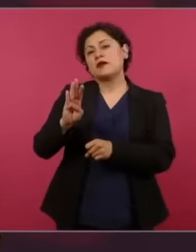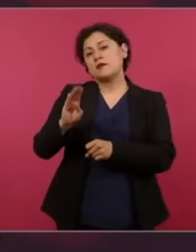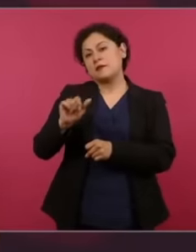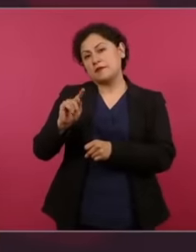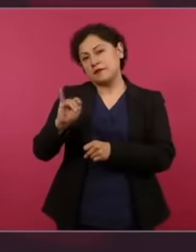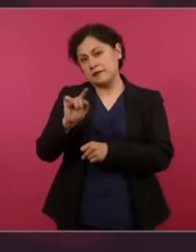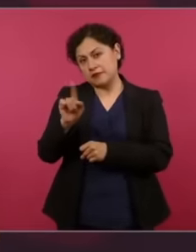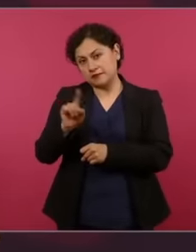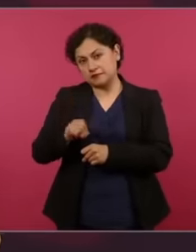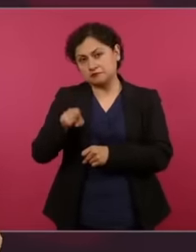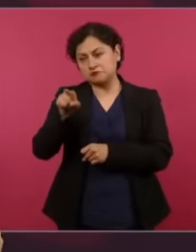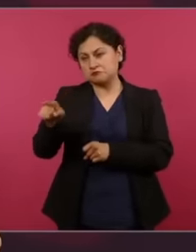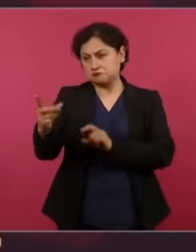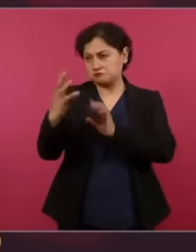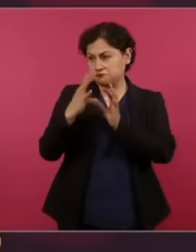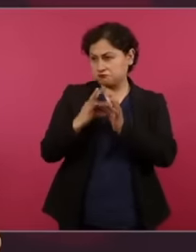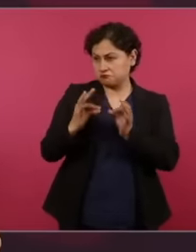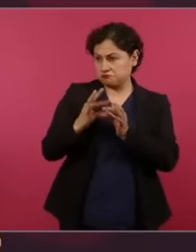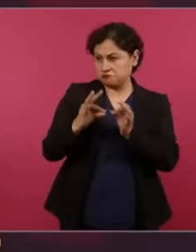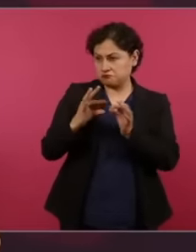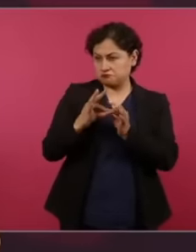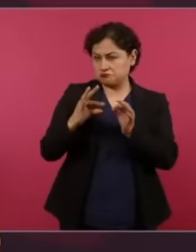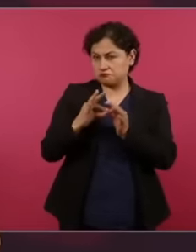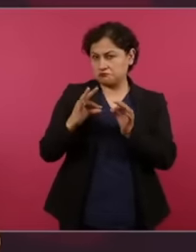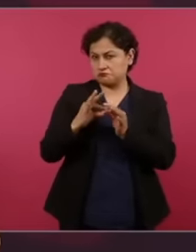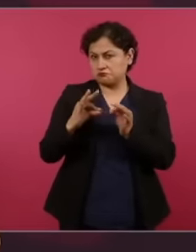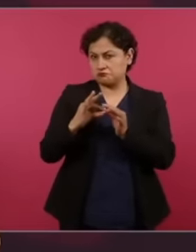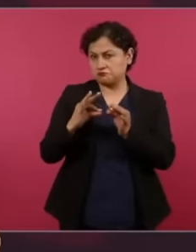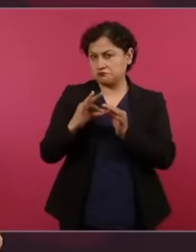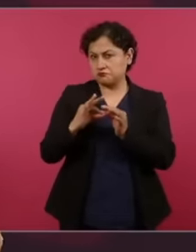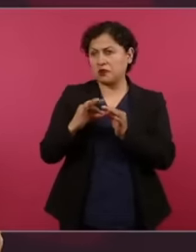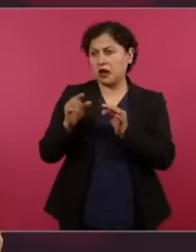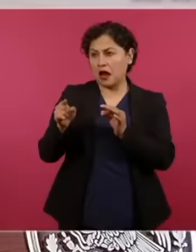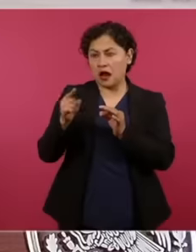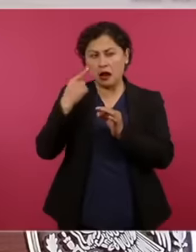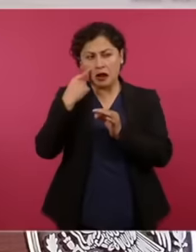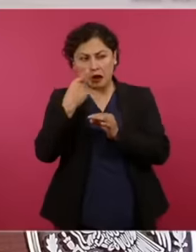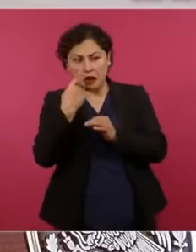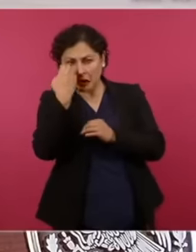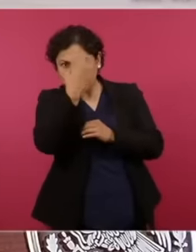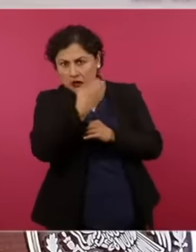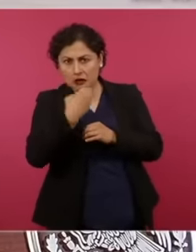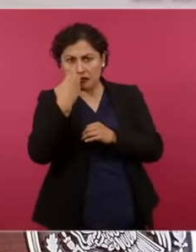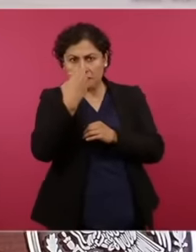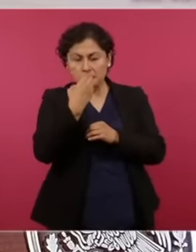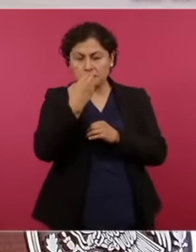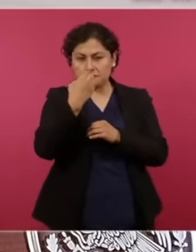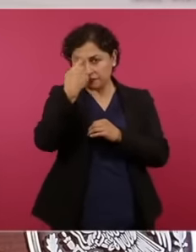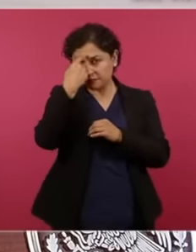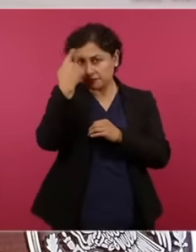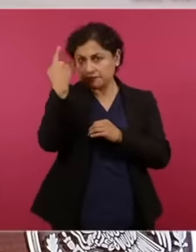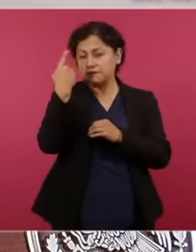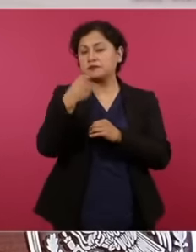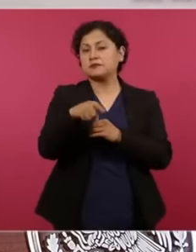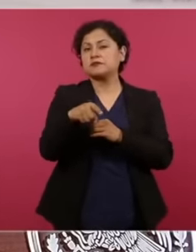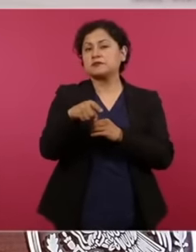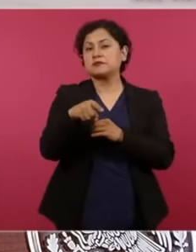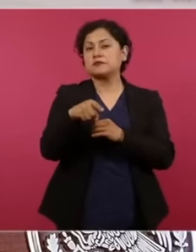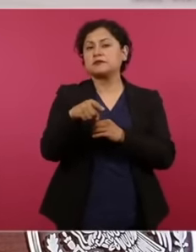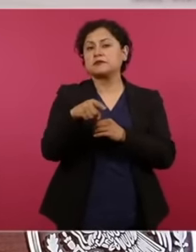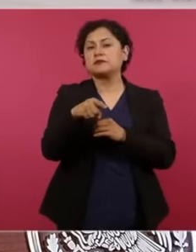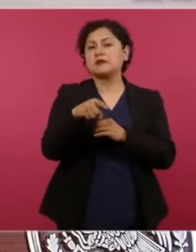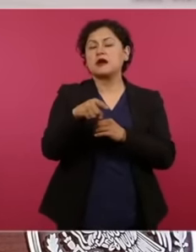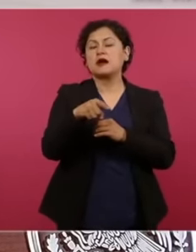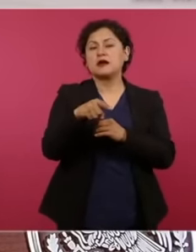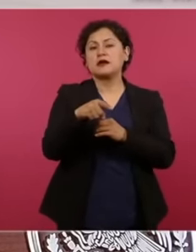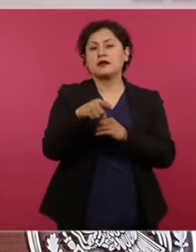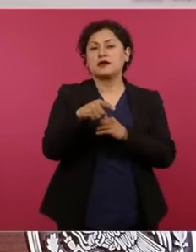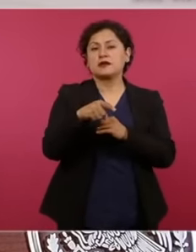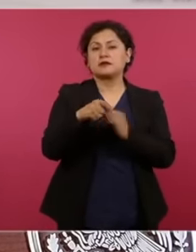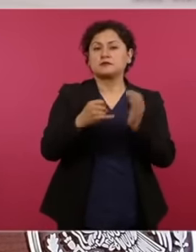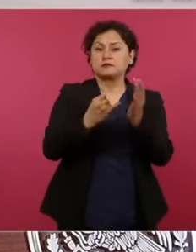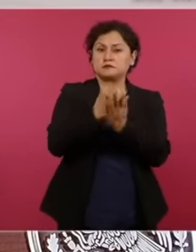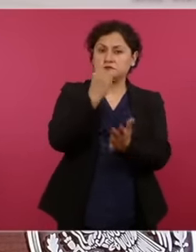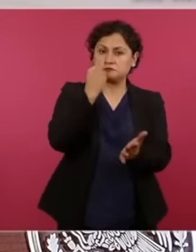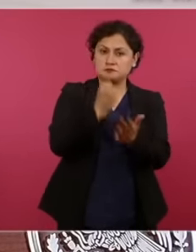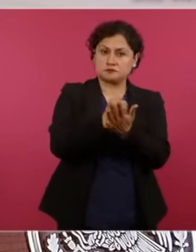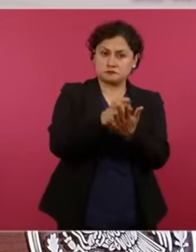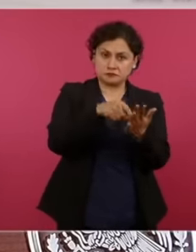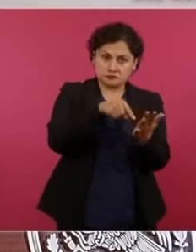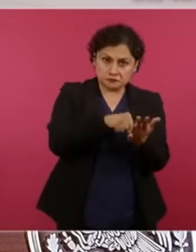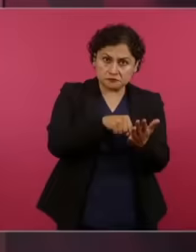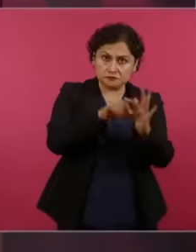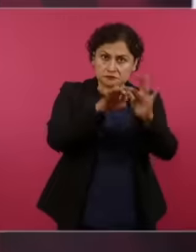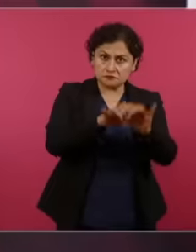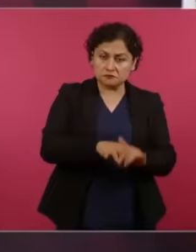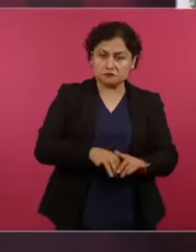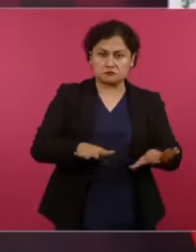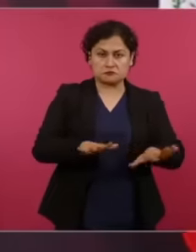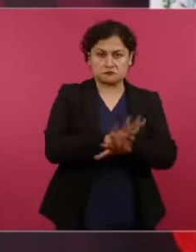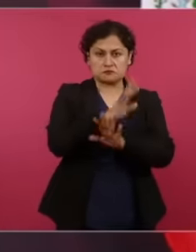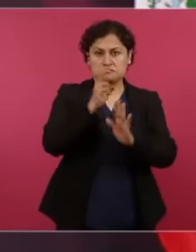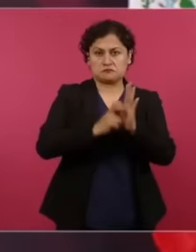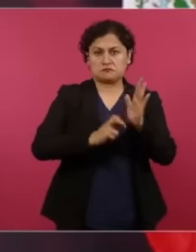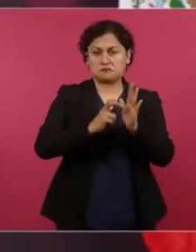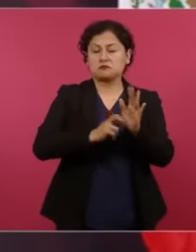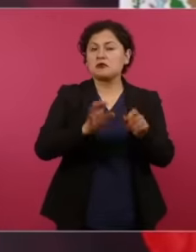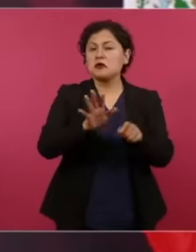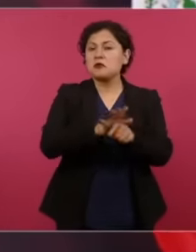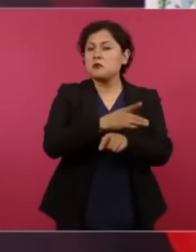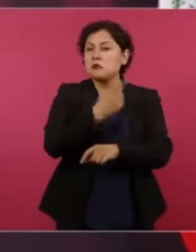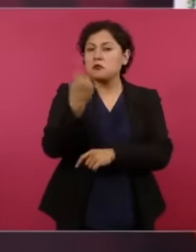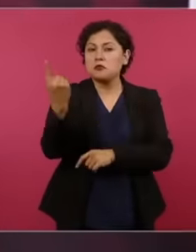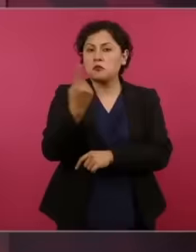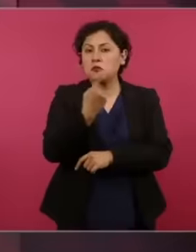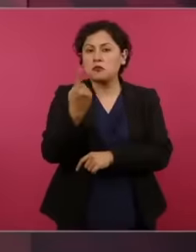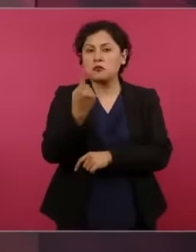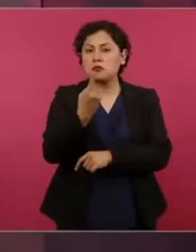told me that they had gone to see him so that he could change the record Because from the moment